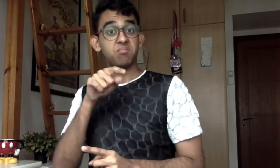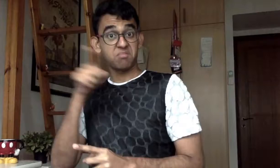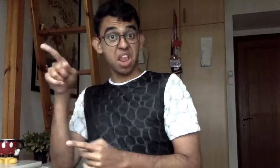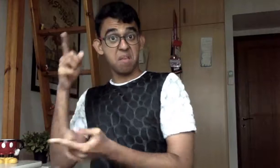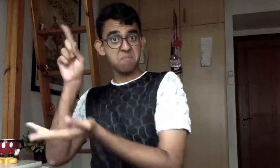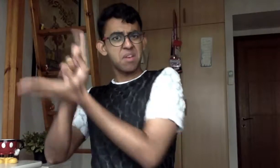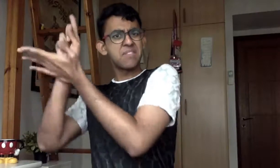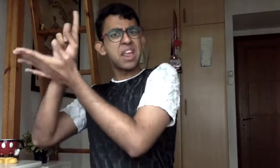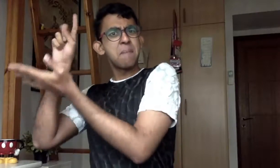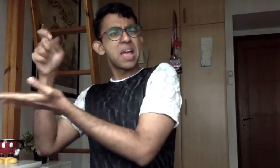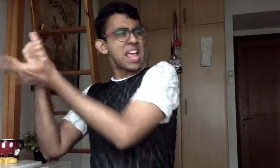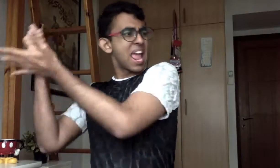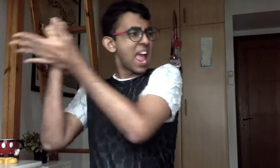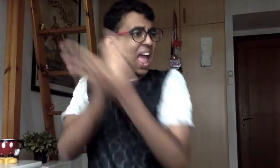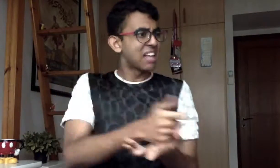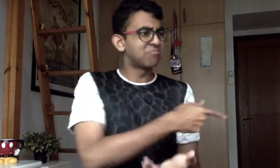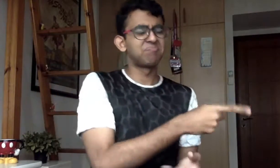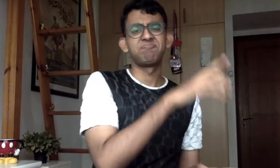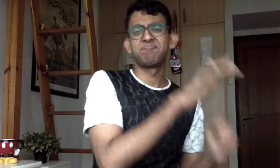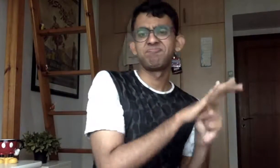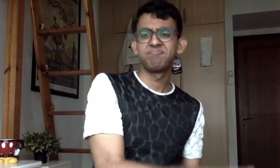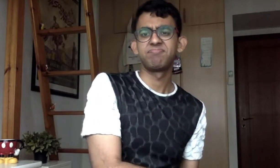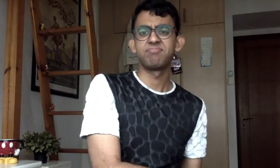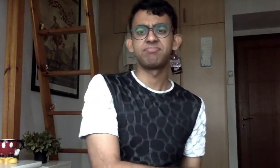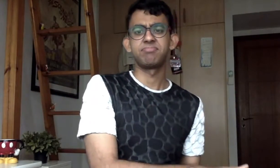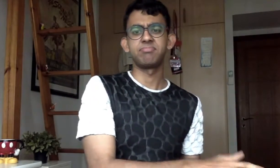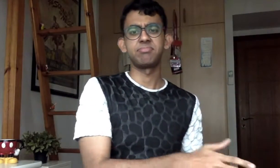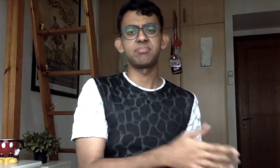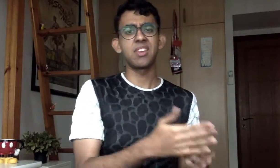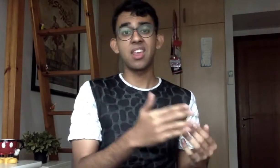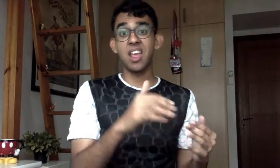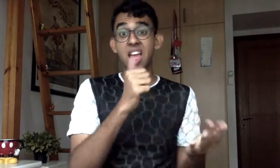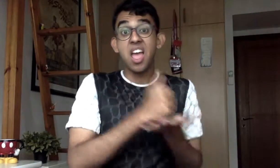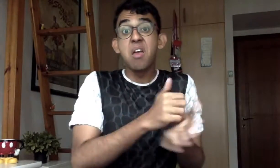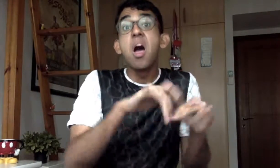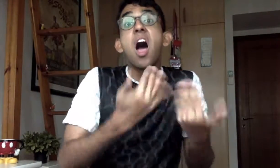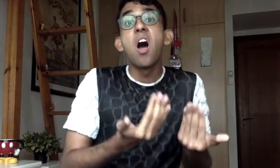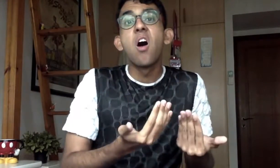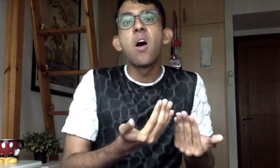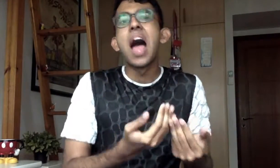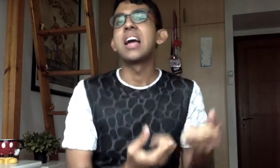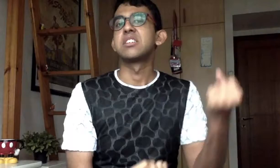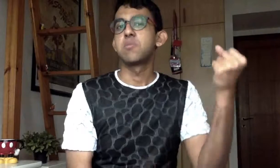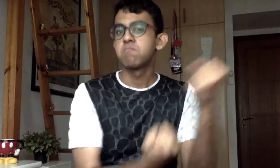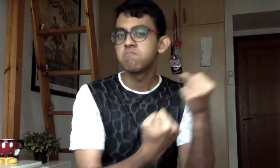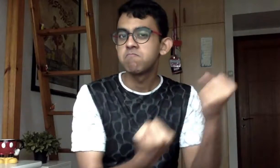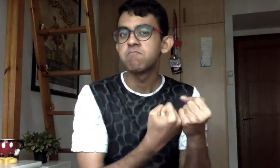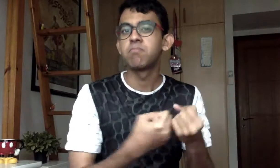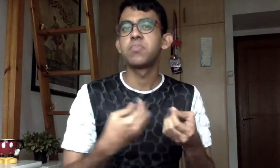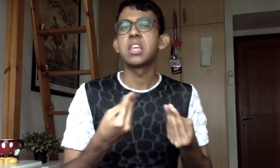I think the privileged in society have an obligation to help the marginalised. They can do so by supporting their efforts,